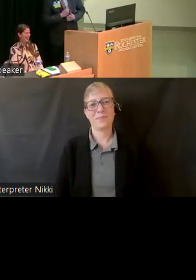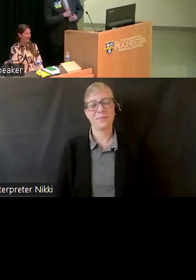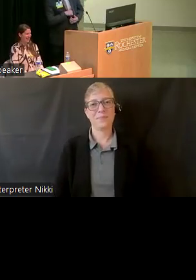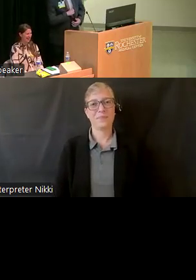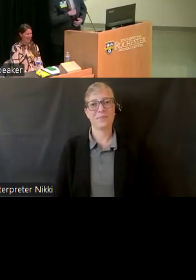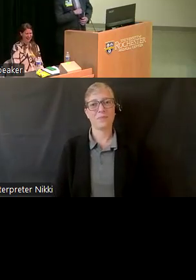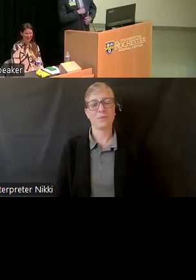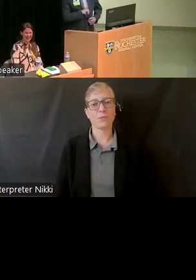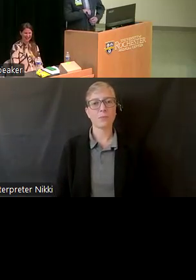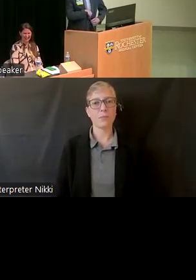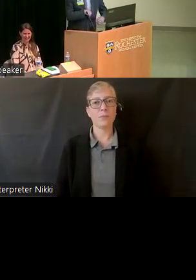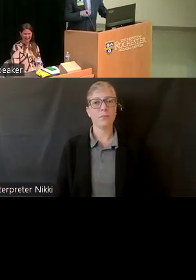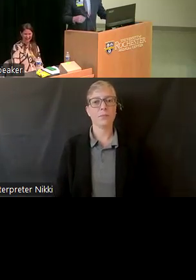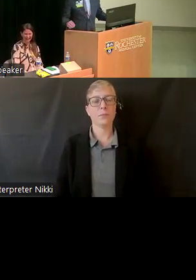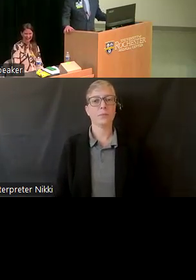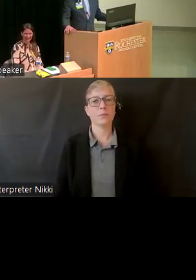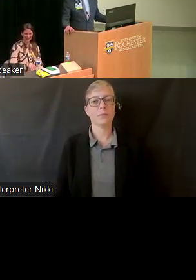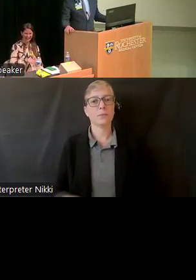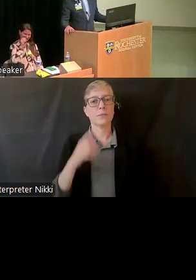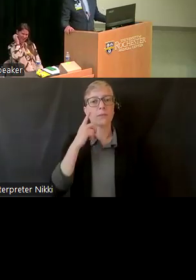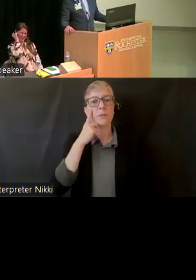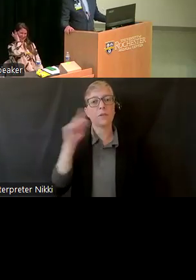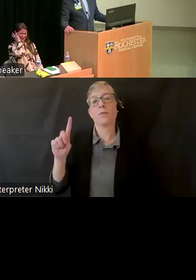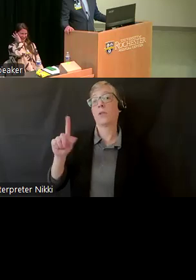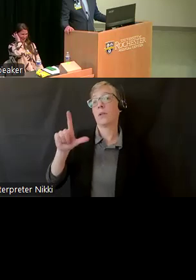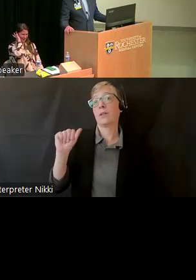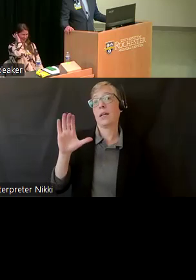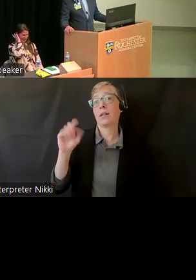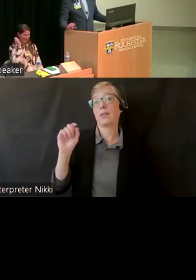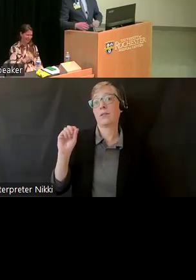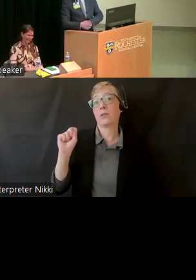and and just to be sensitive to those who have lactose intolerance to ensure there are dairyfree